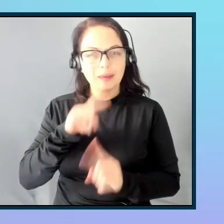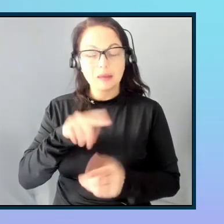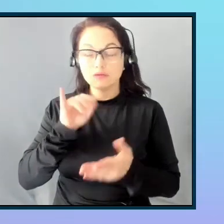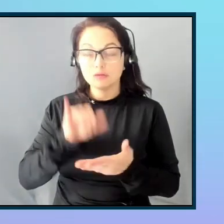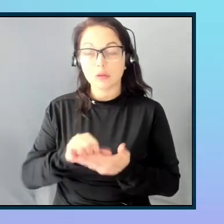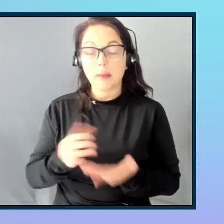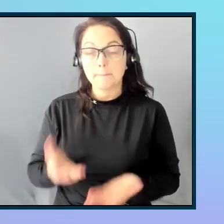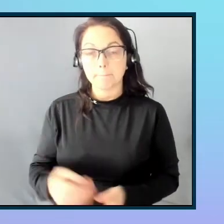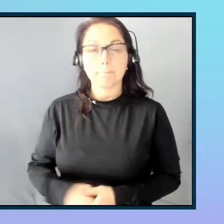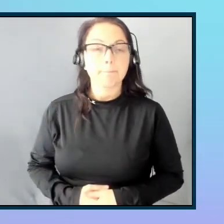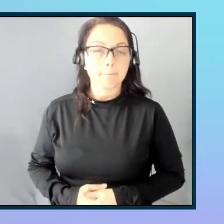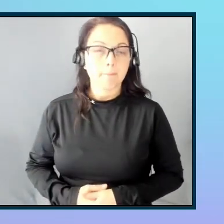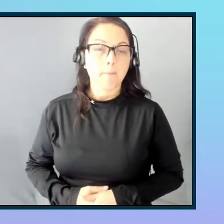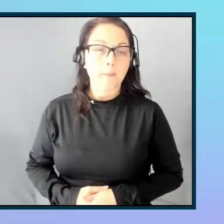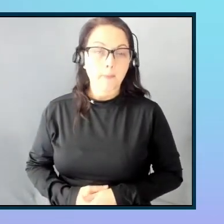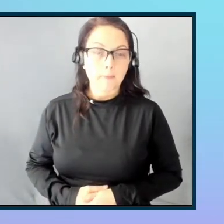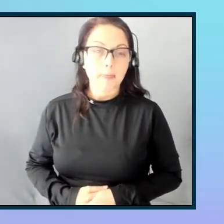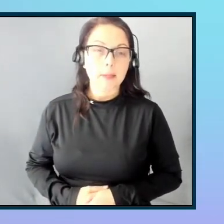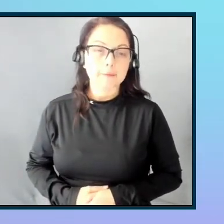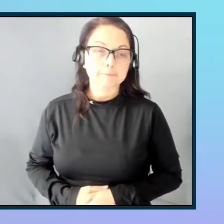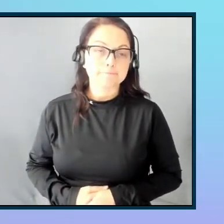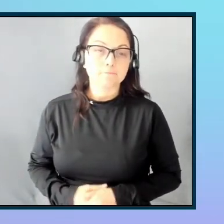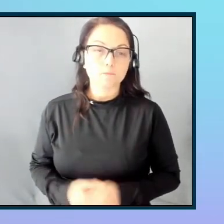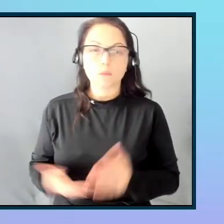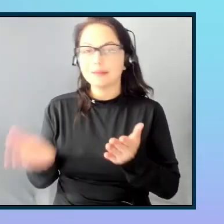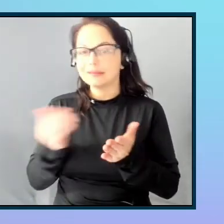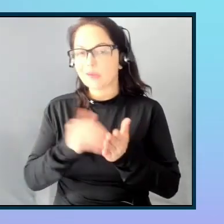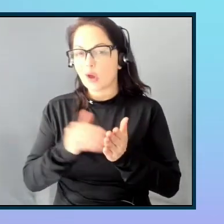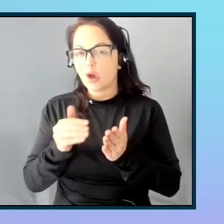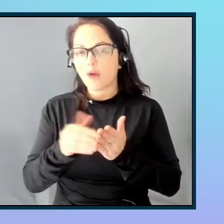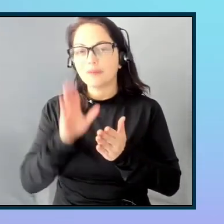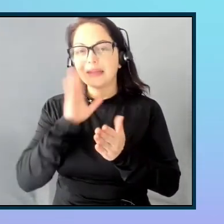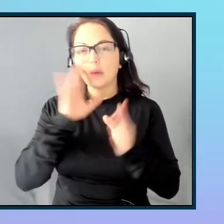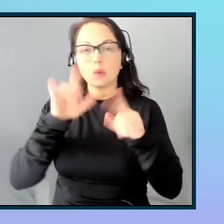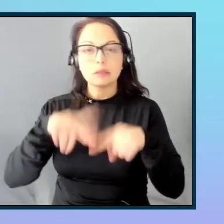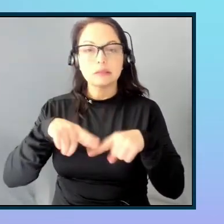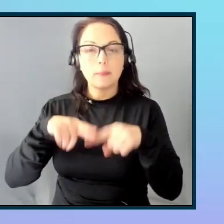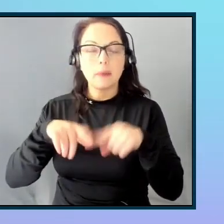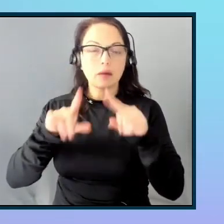It as very often is the case it's going to depend on how that box is implemented.